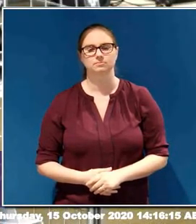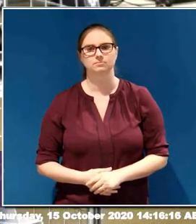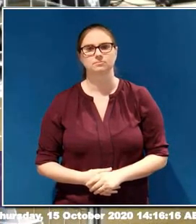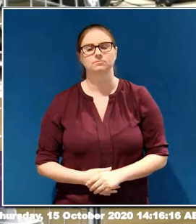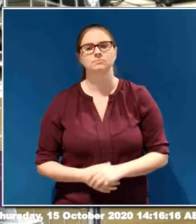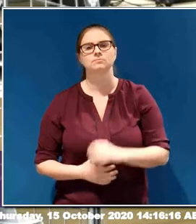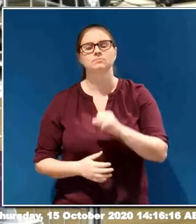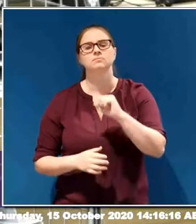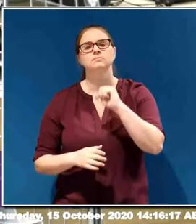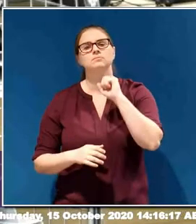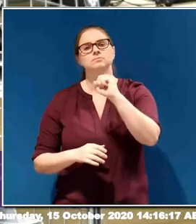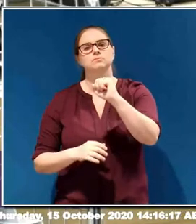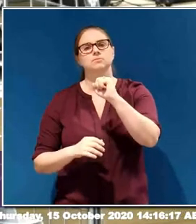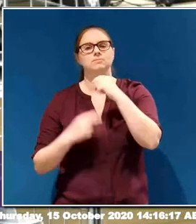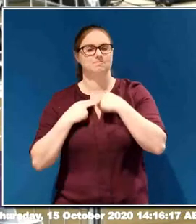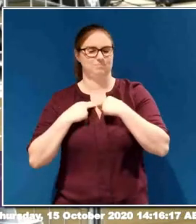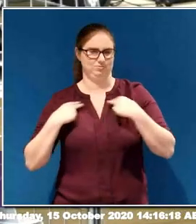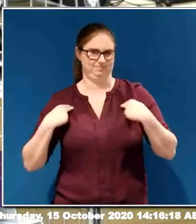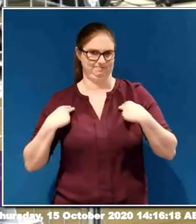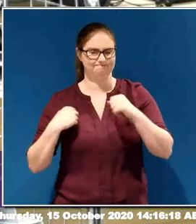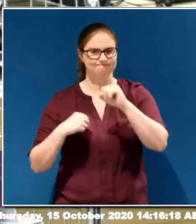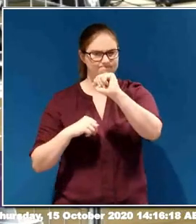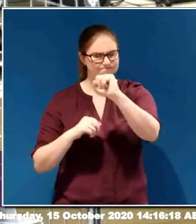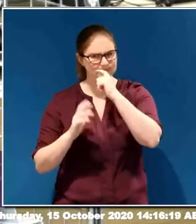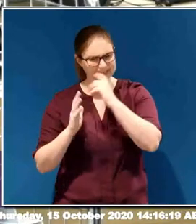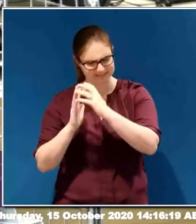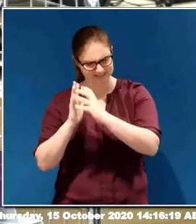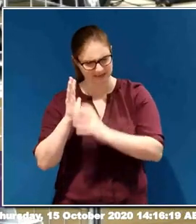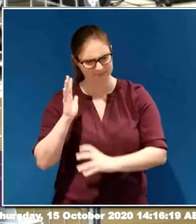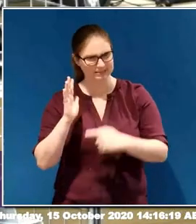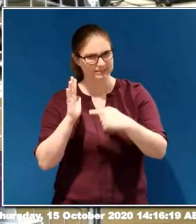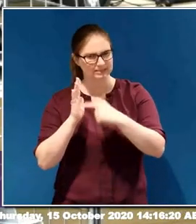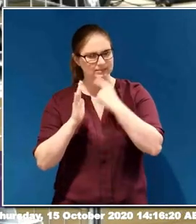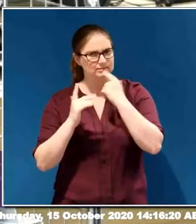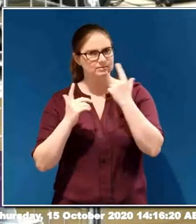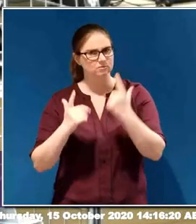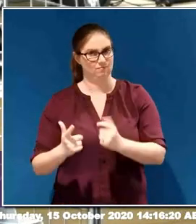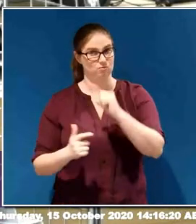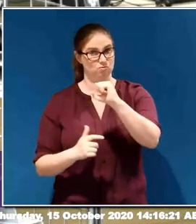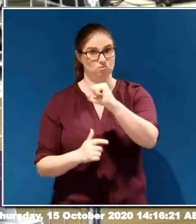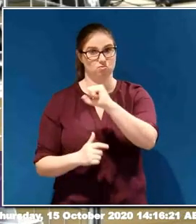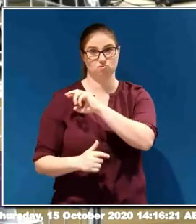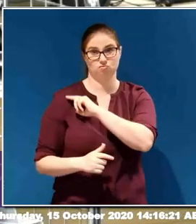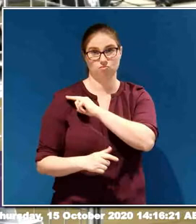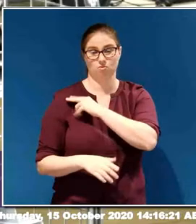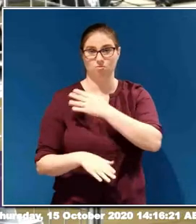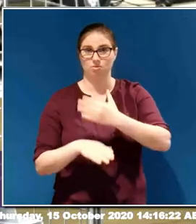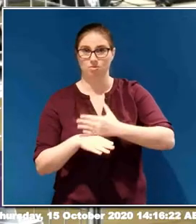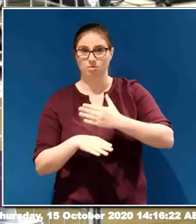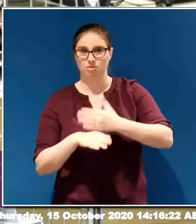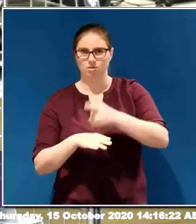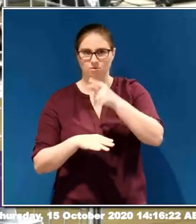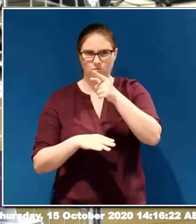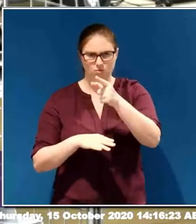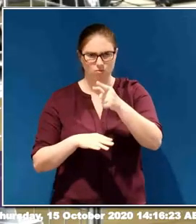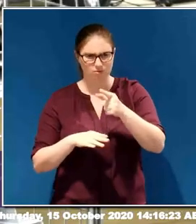involved acting as the case manager for students who have been proposed for exclusion?